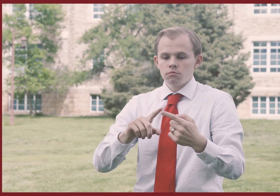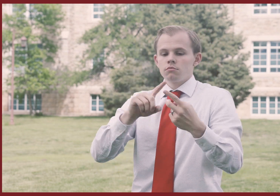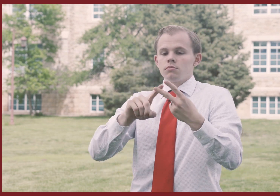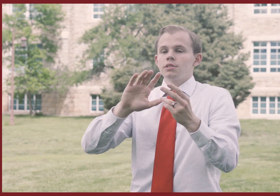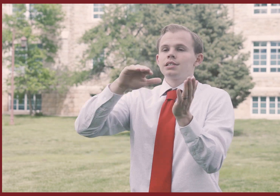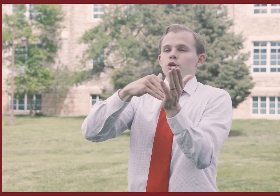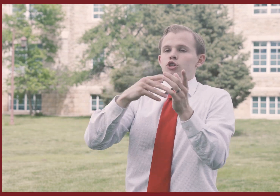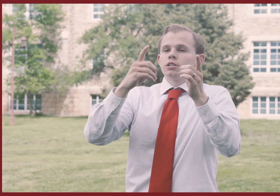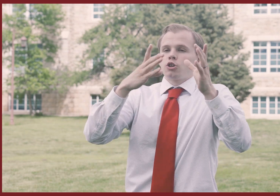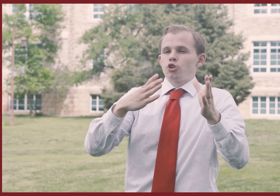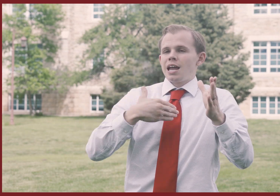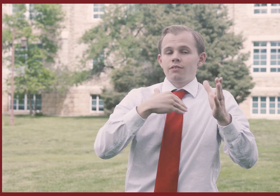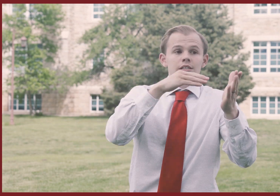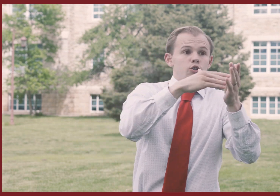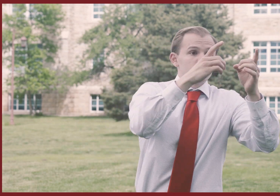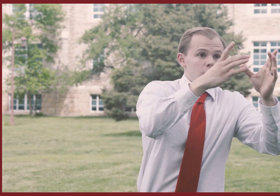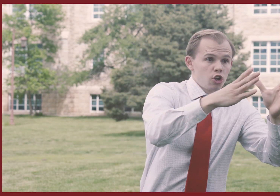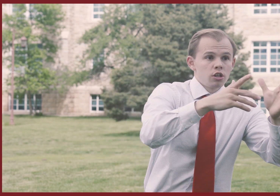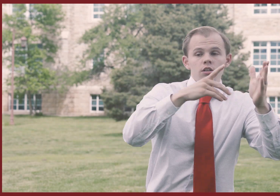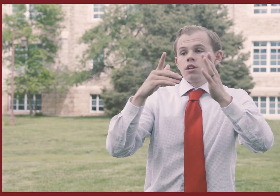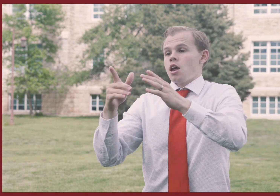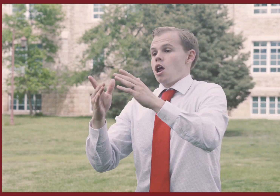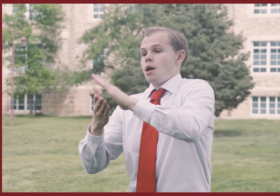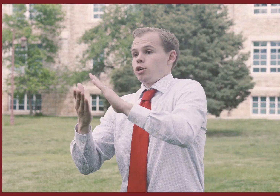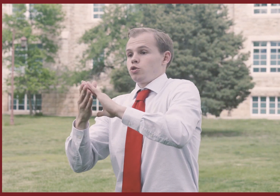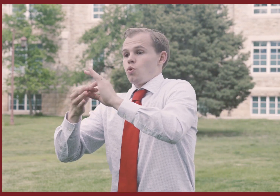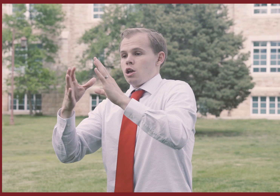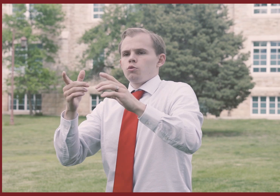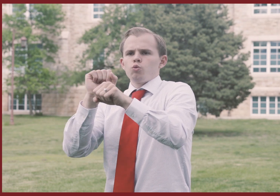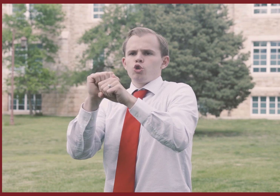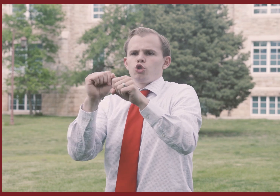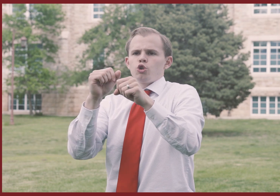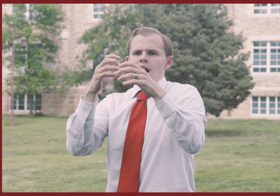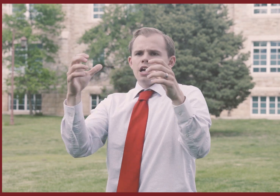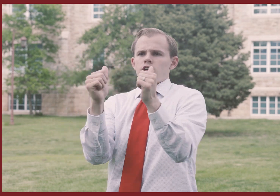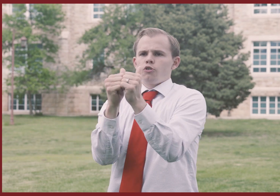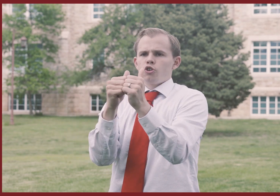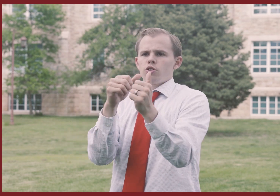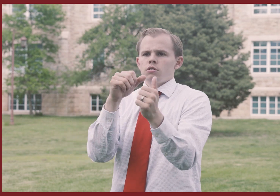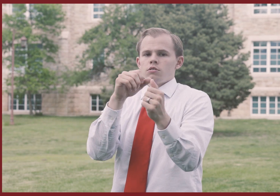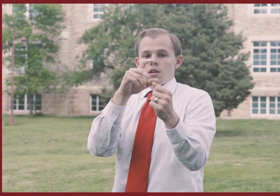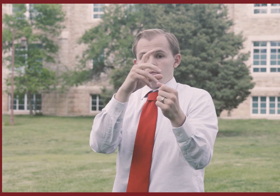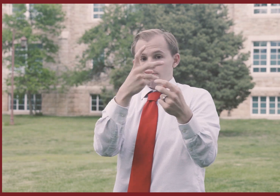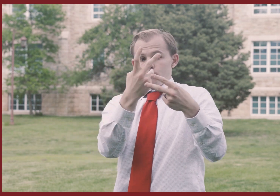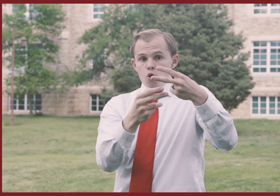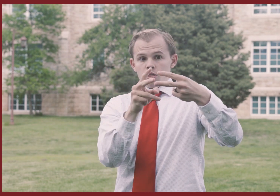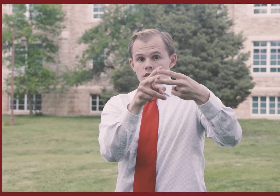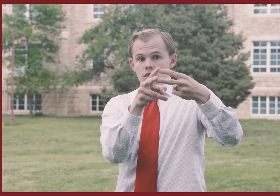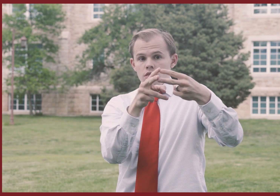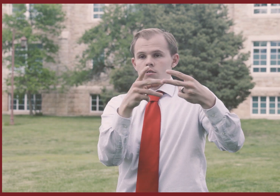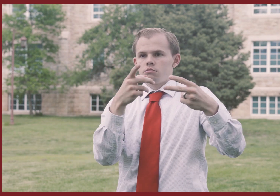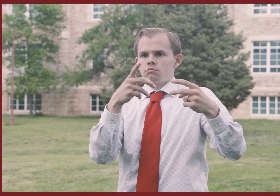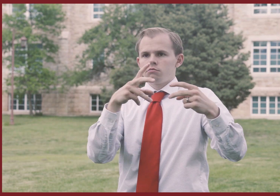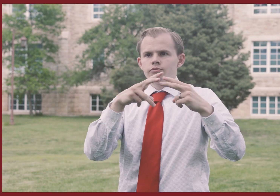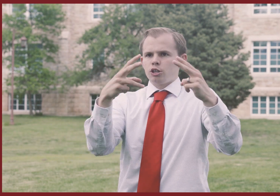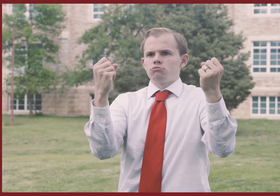and I would sign with them and that was nice. And also the Center Director. So there's a Center Director and the Operations Coordinator.